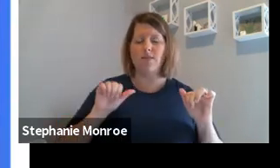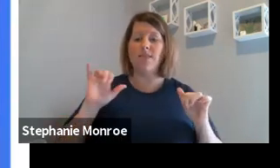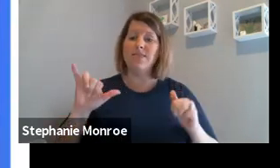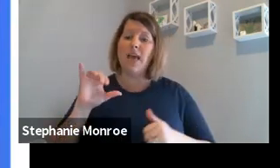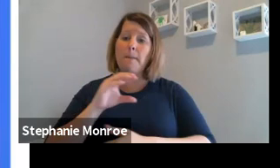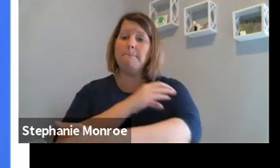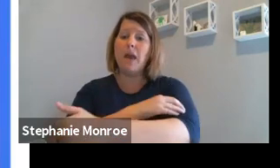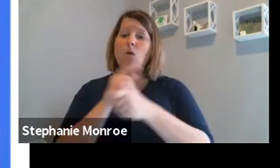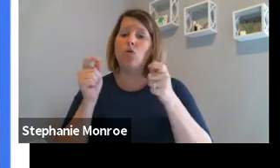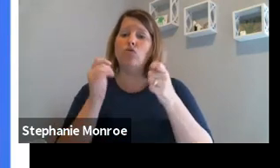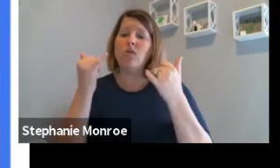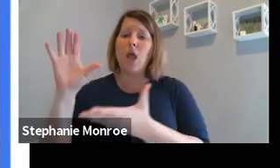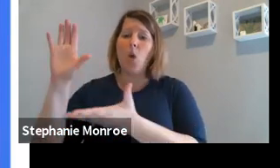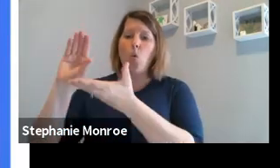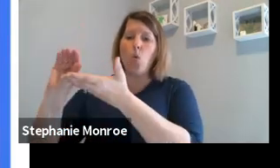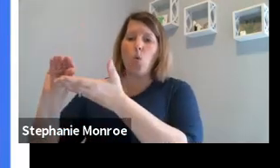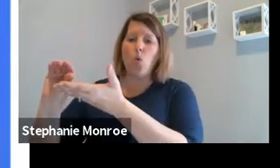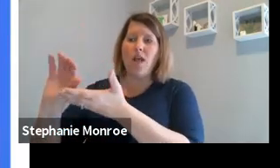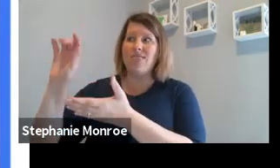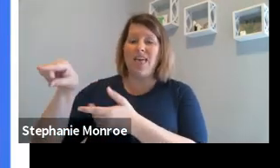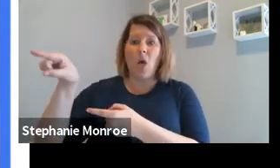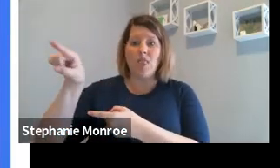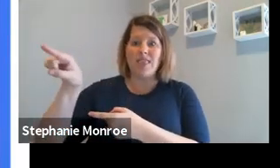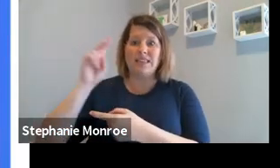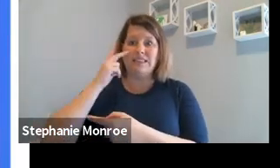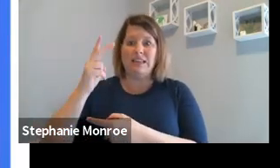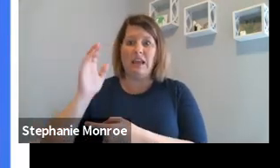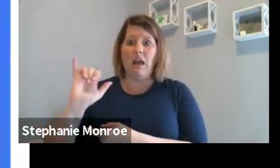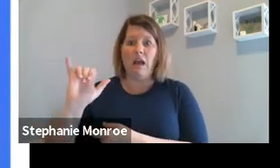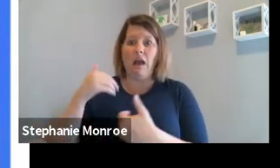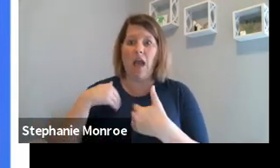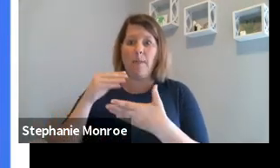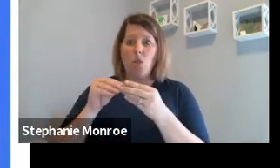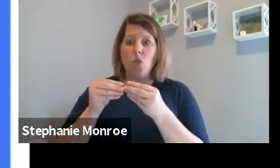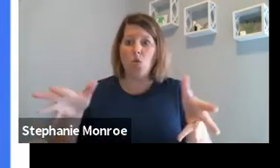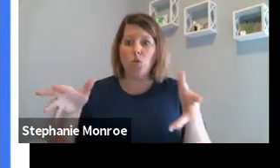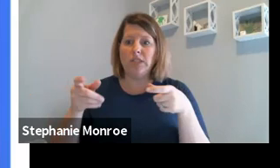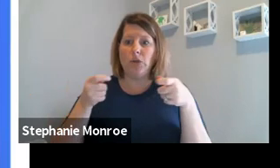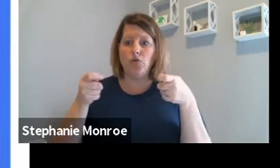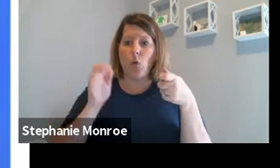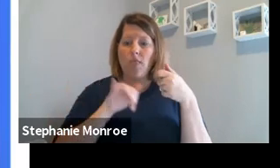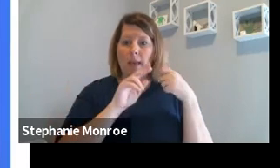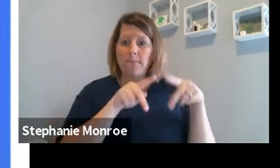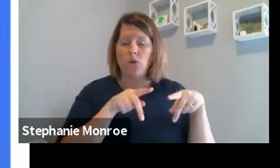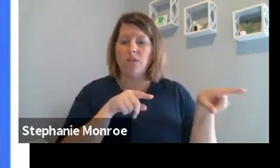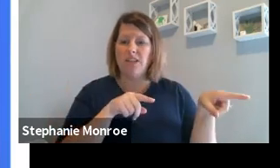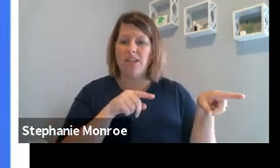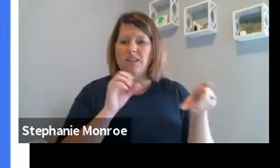is now reduced, and the batterer now begins to see that he or she is losing control over the victim, and that makes them more dangerous.